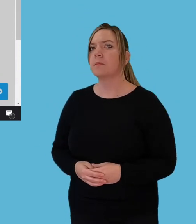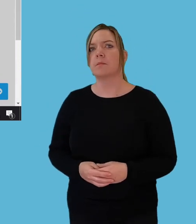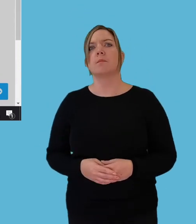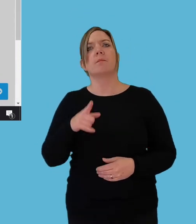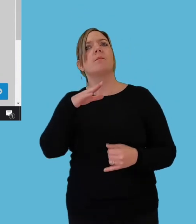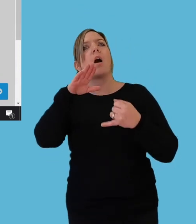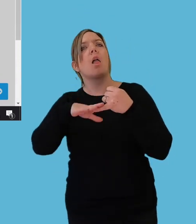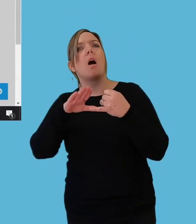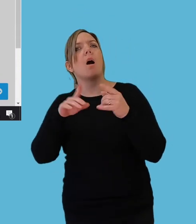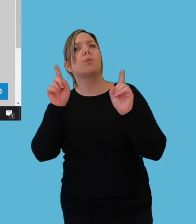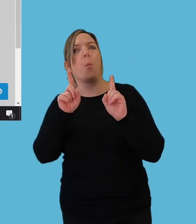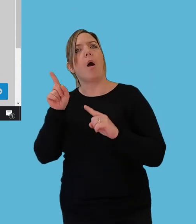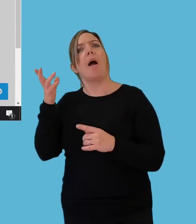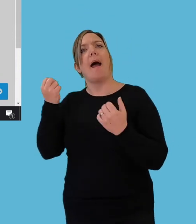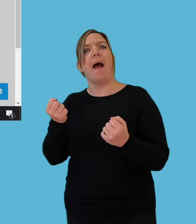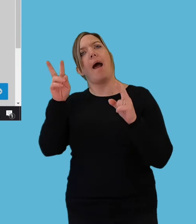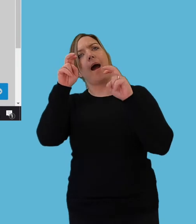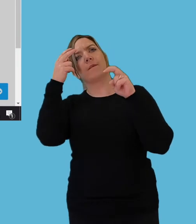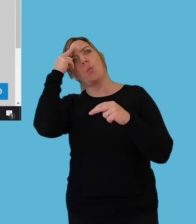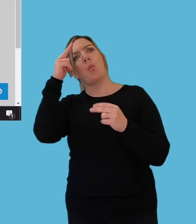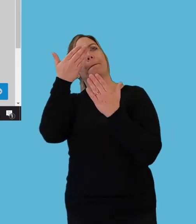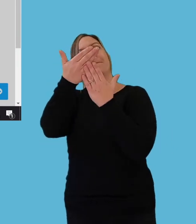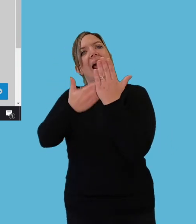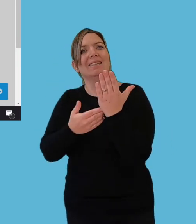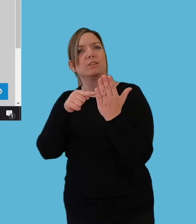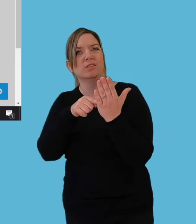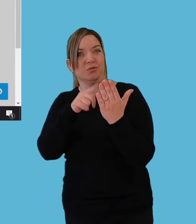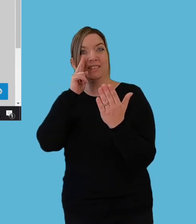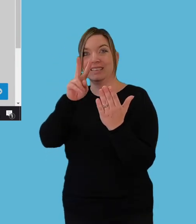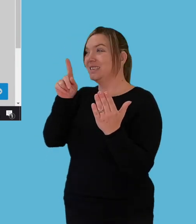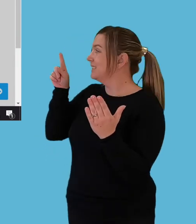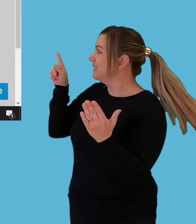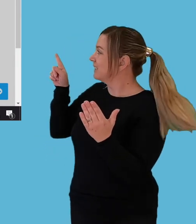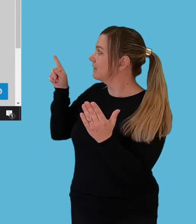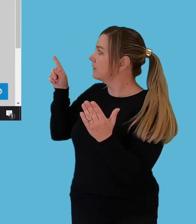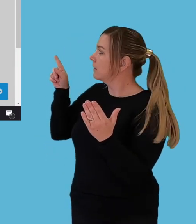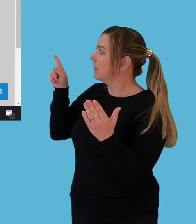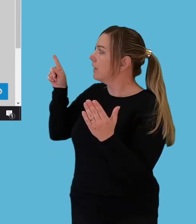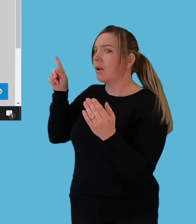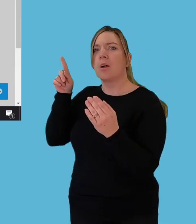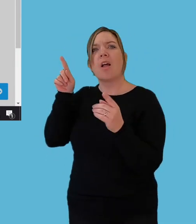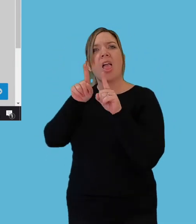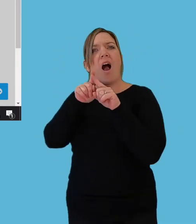The final thing that you'll find on our Moodle page is what we call a 'page.' So here you can see